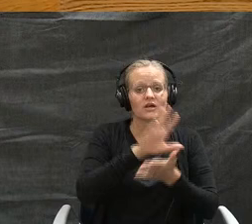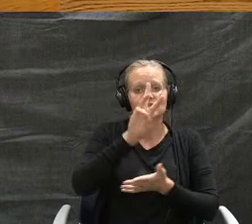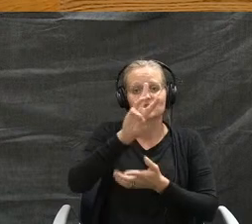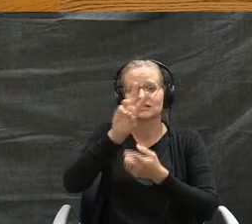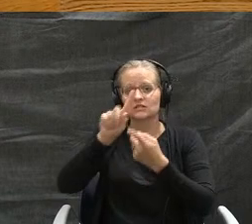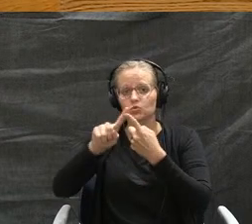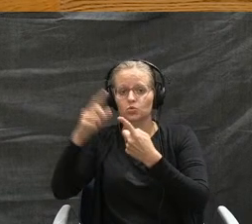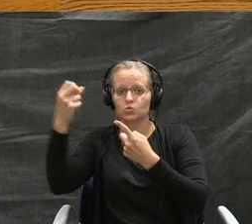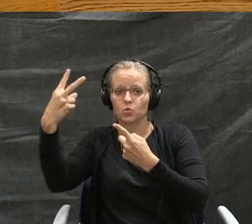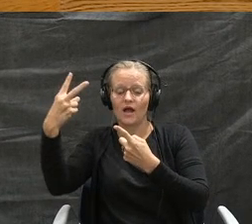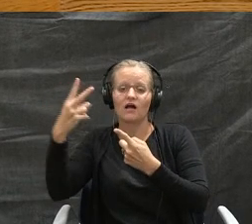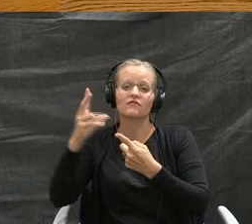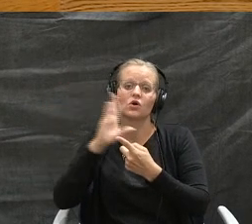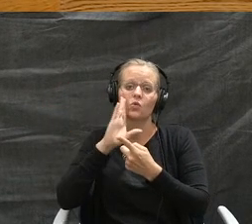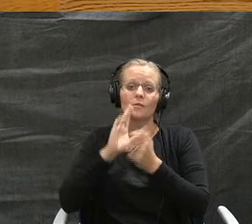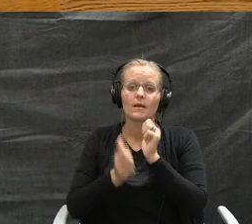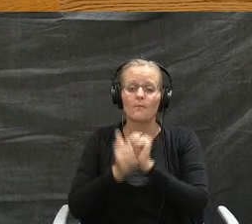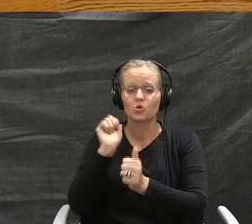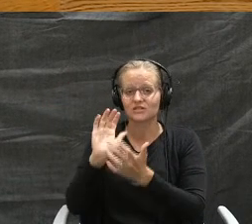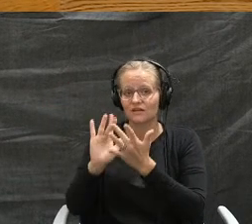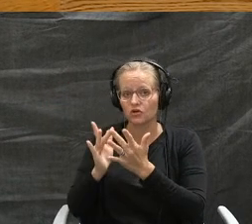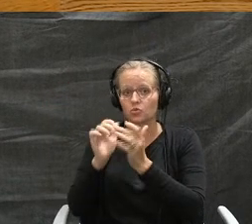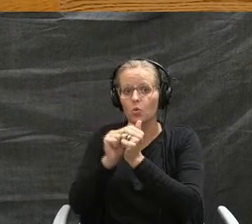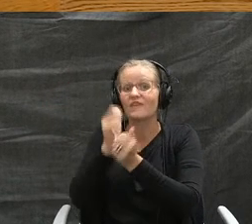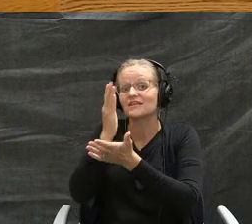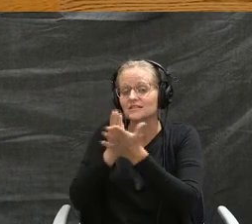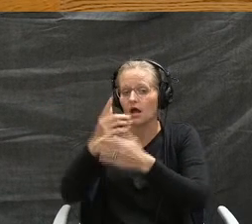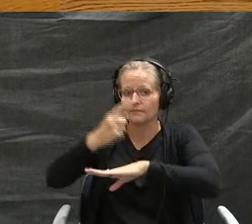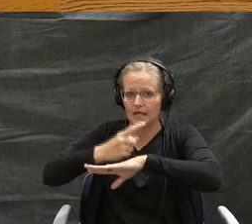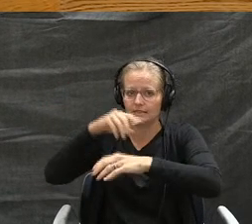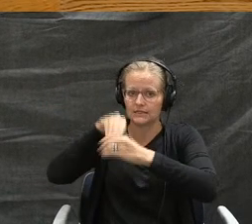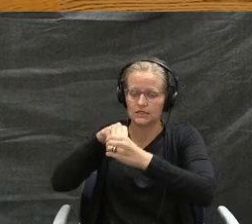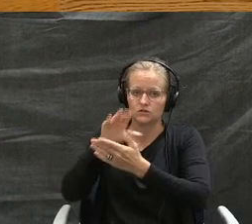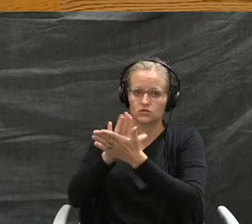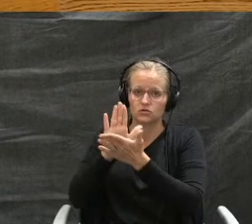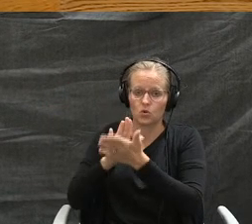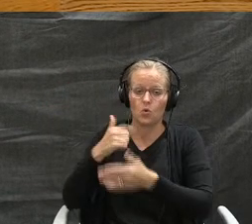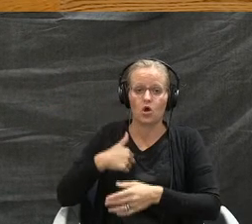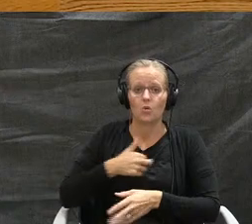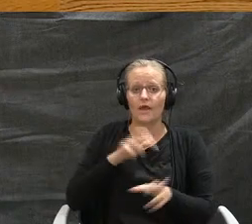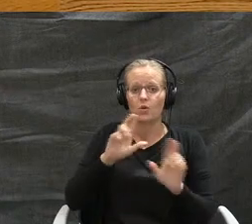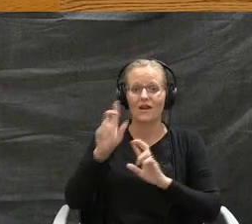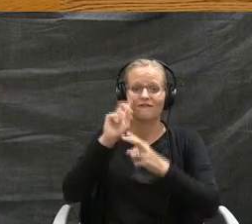days in schools. So we are ready for a roll call vote OK.